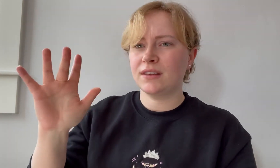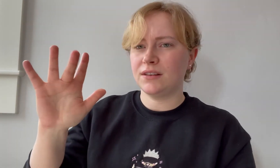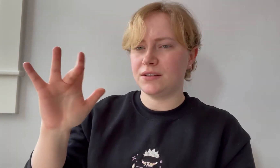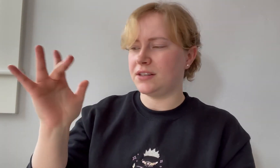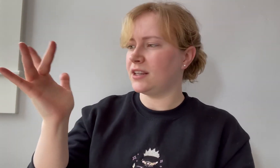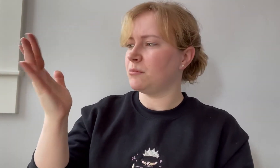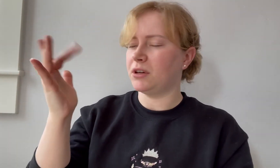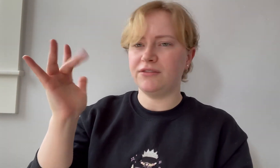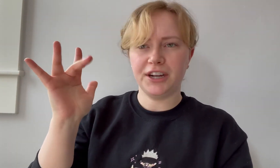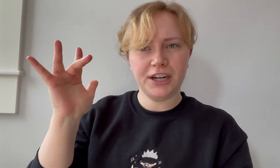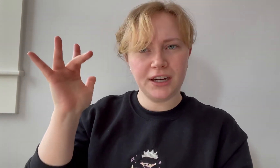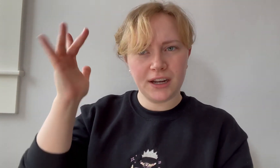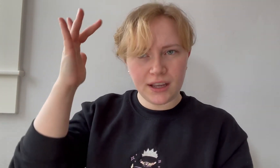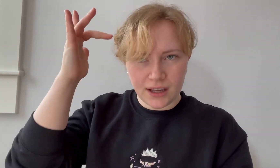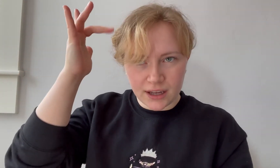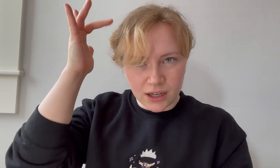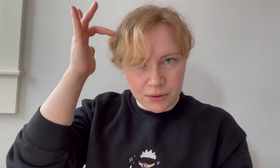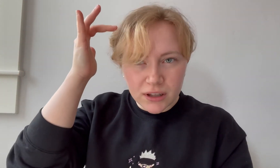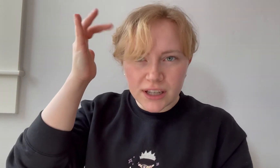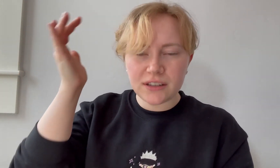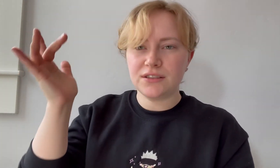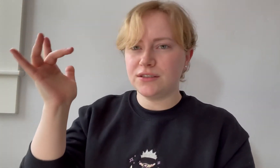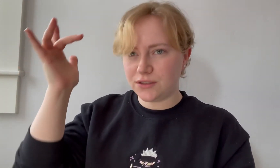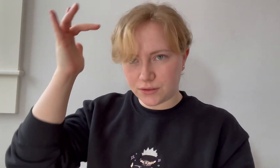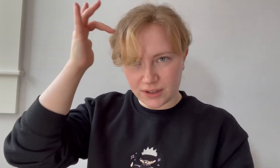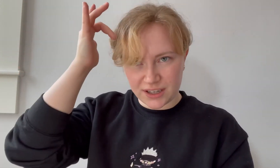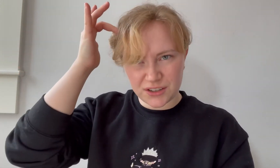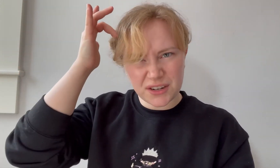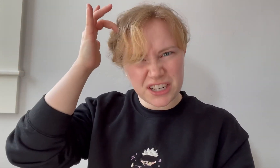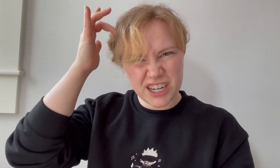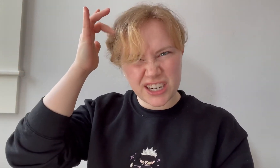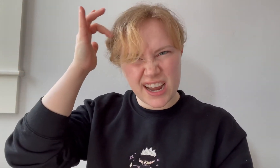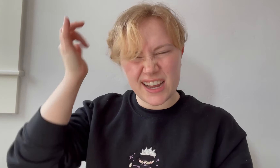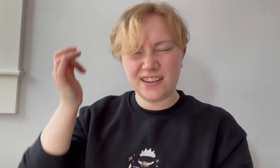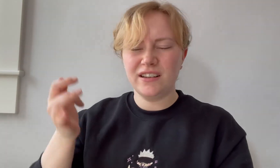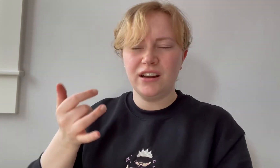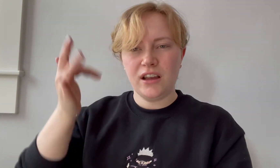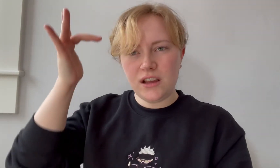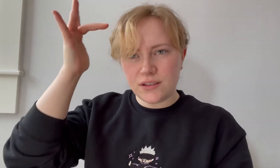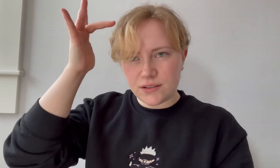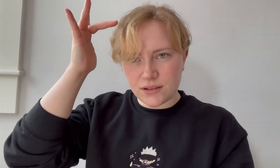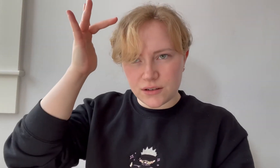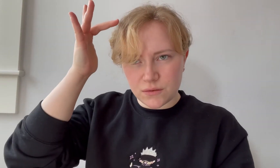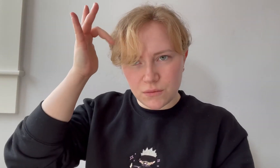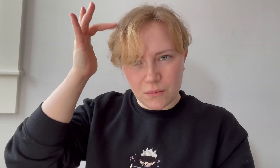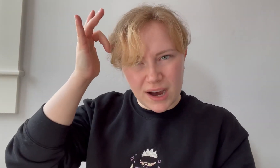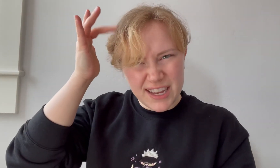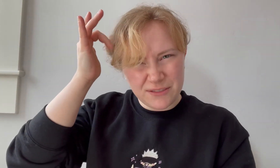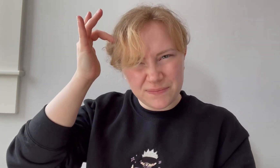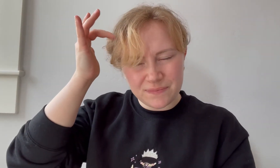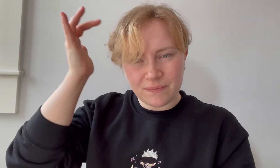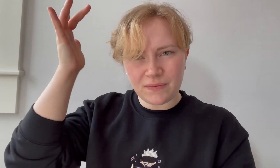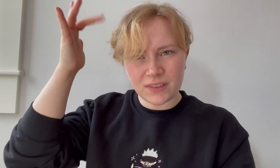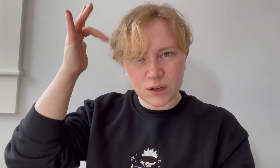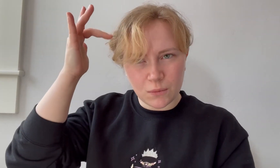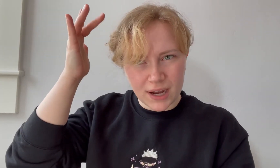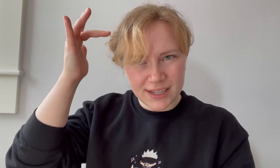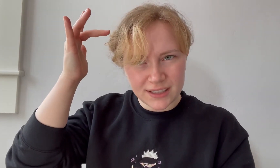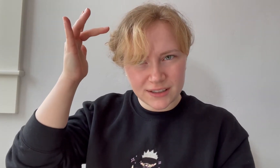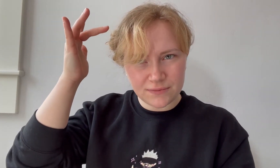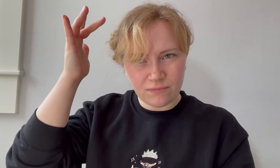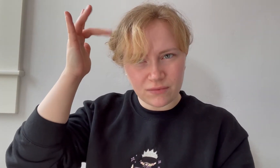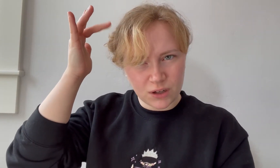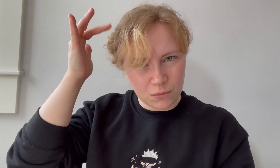so you take the middle finger kind of wiggle it like you're scratching your head so why why why